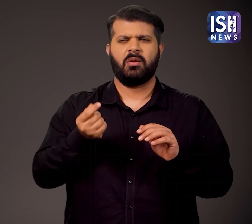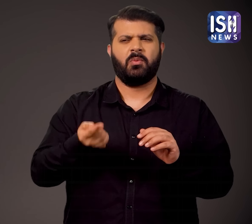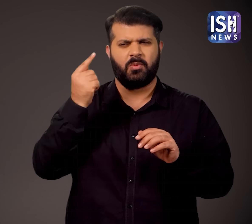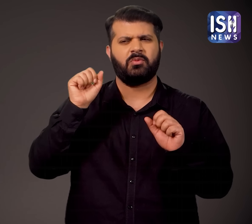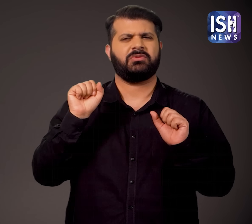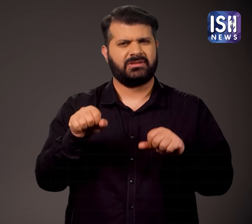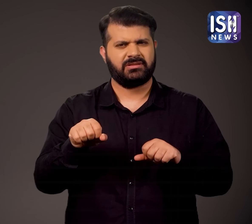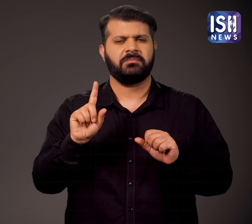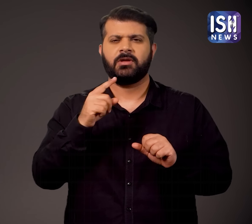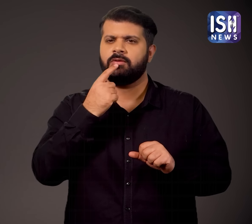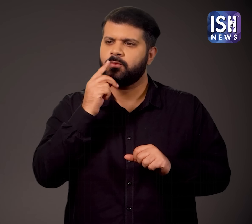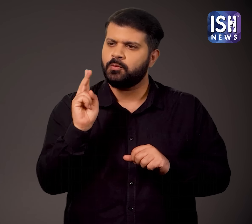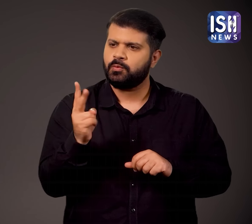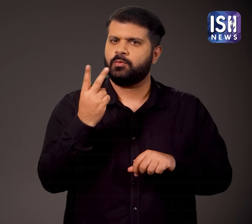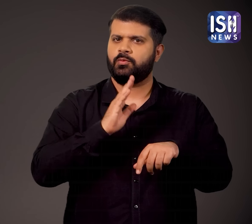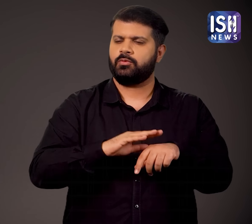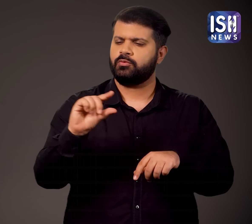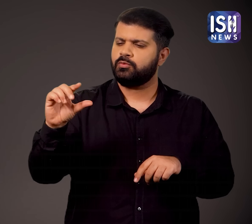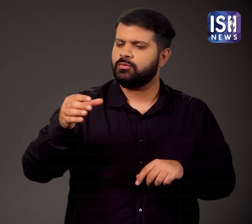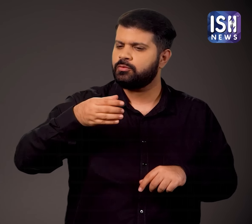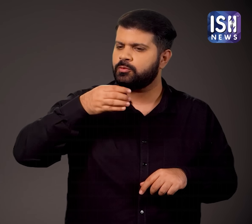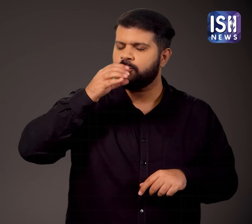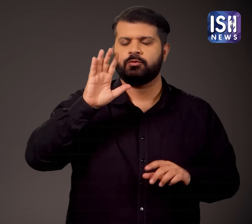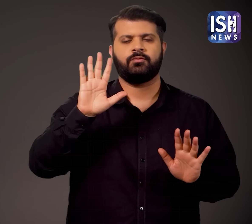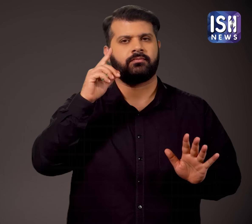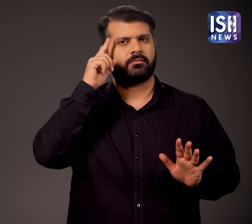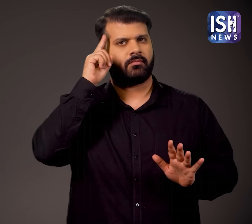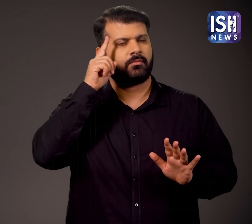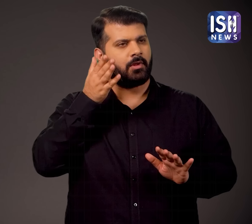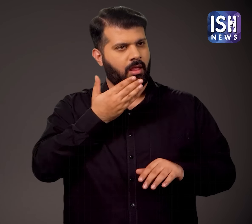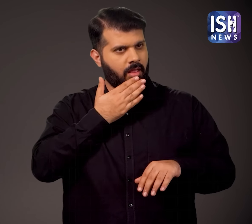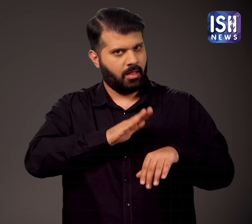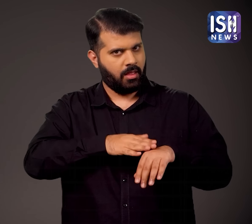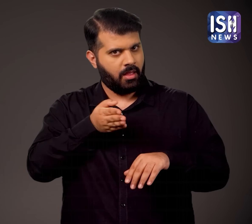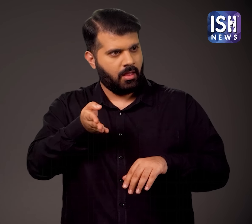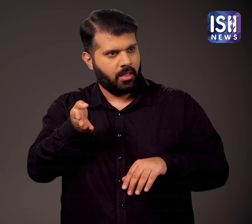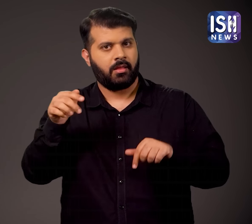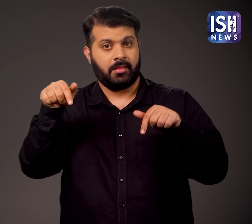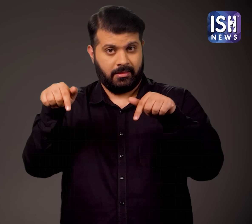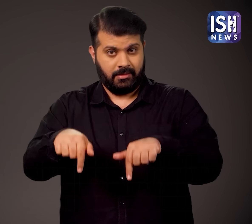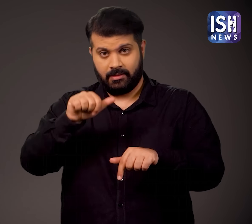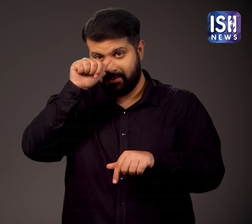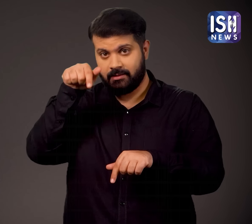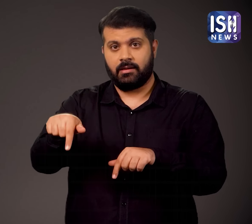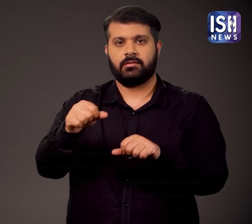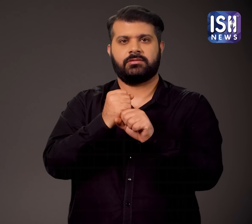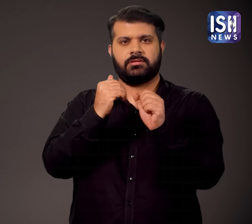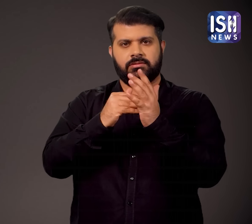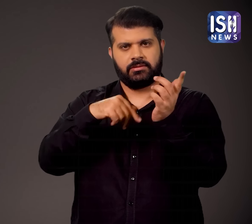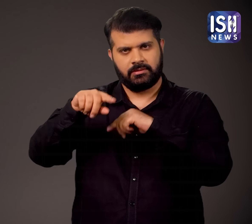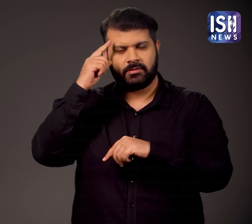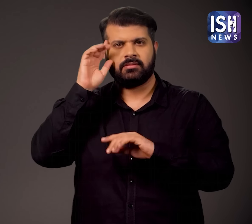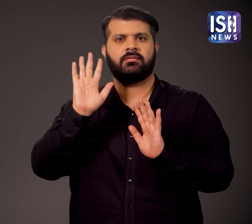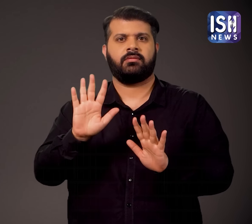They are premium-priced, but people buy them in small quantities for the experience. This reflects the drinking culture of India’s Gen Z.